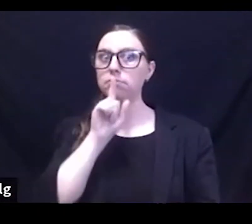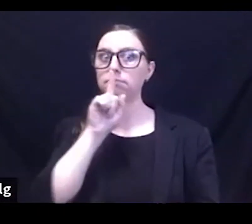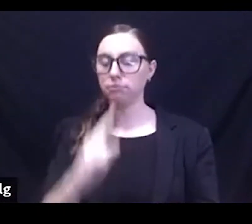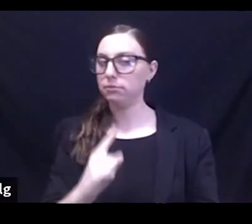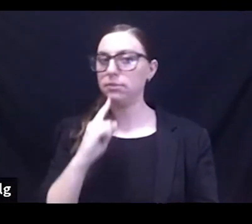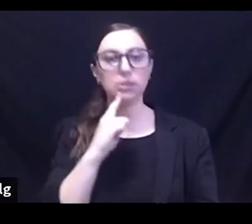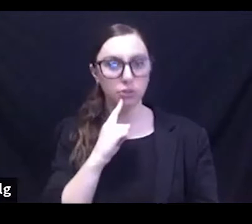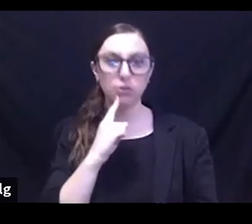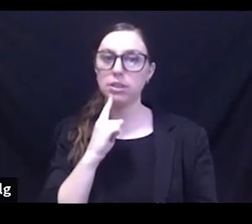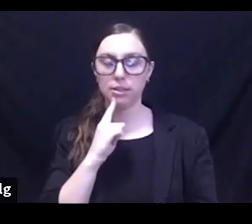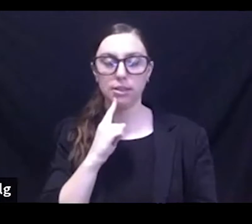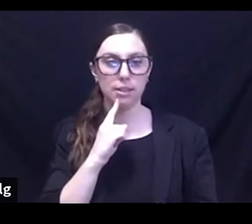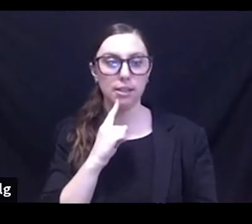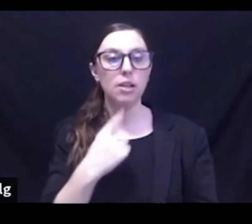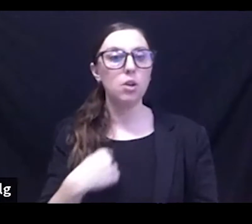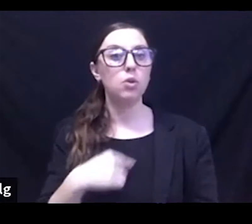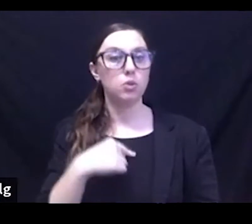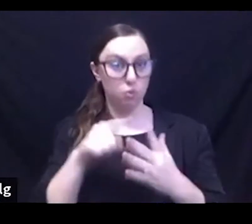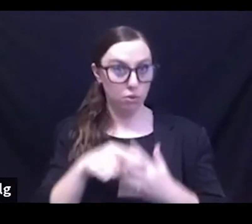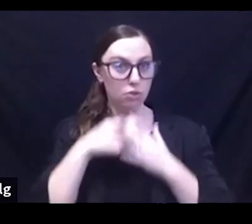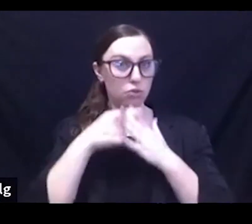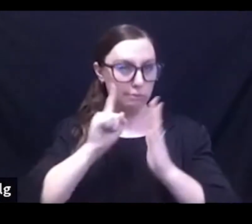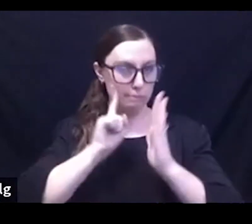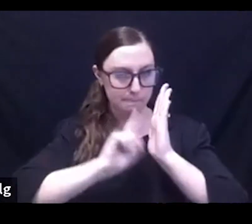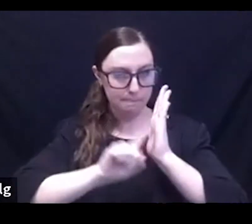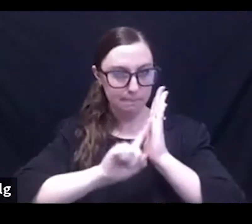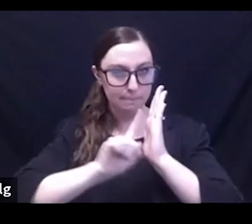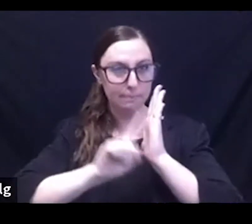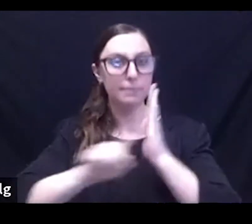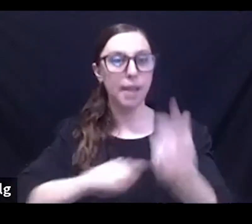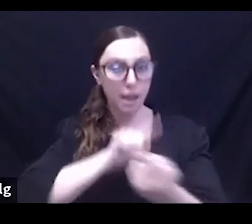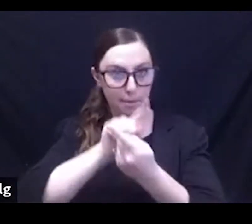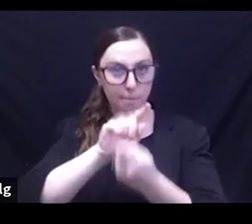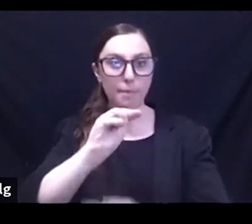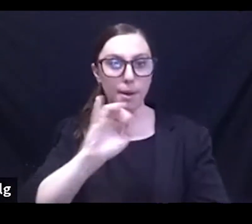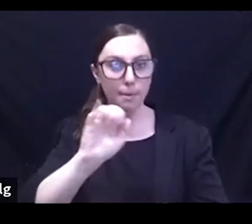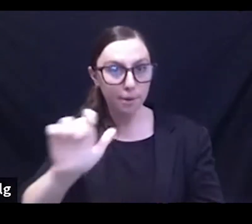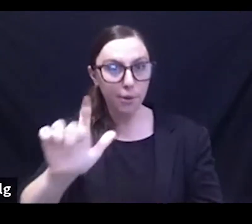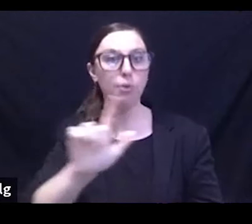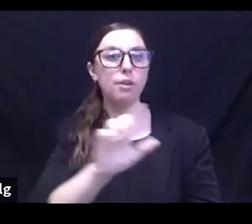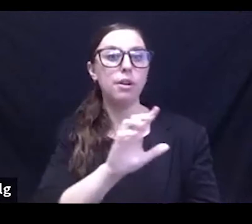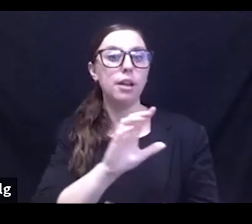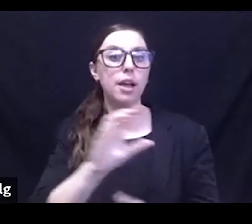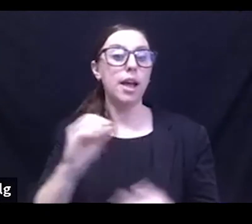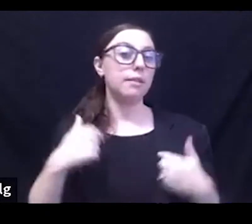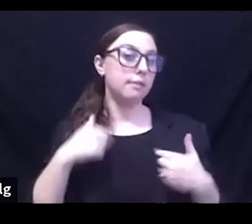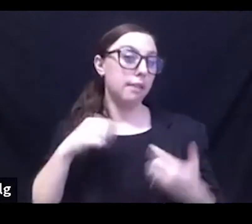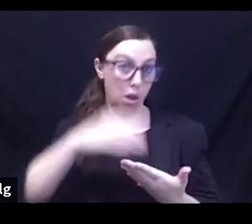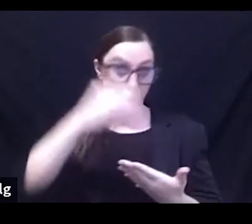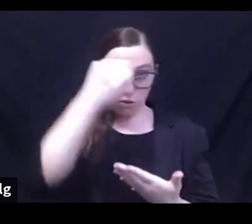very seriously. So we started an investigation, and I met with Michael. And what I learned and you learned,